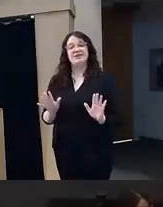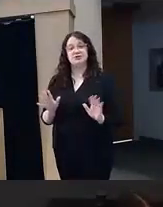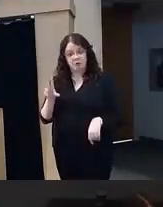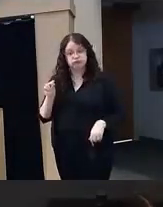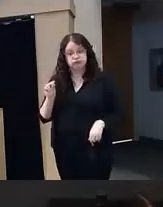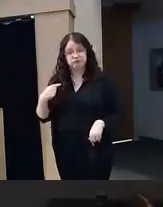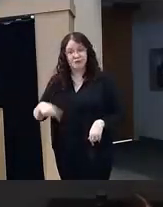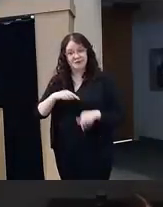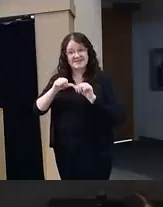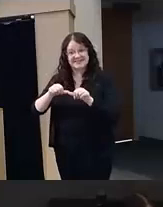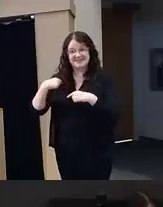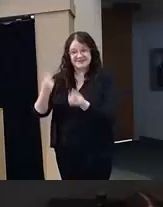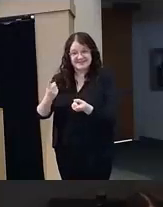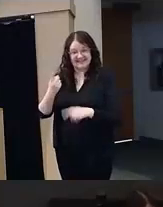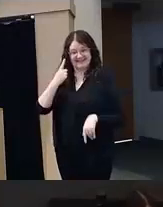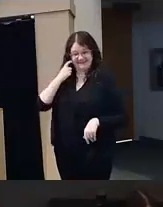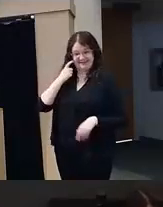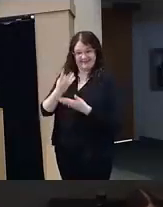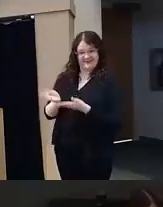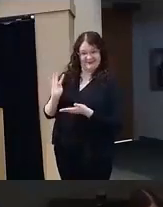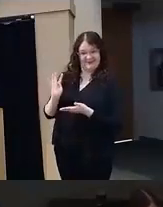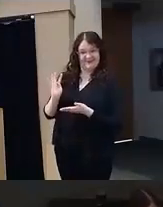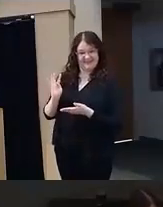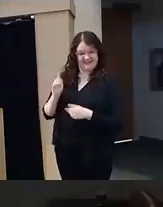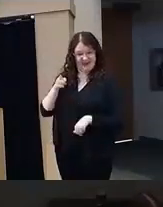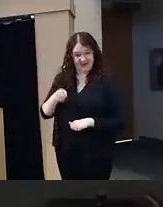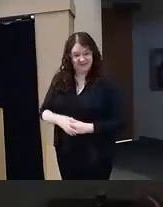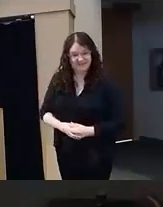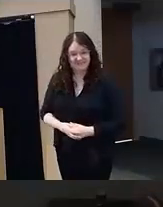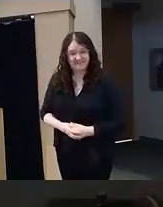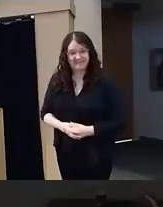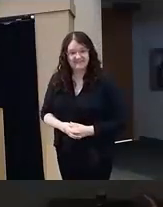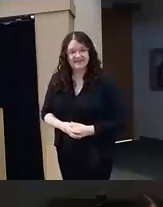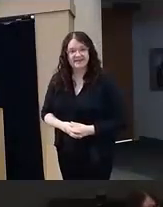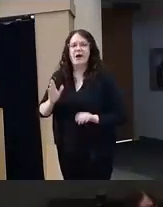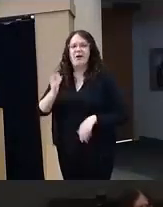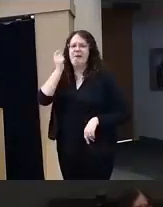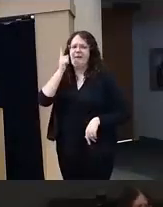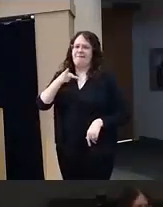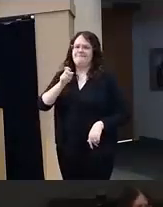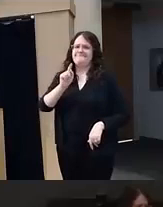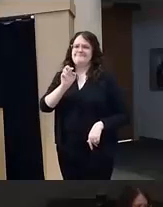we even have besides the fact that the area and the Peter white men have made a couple of